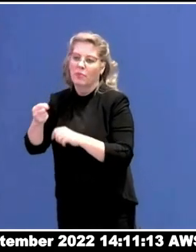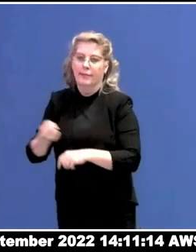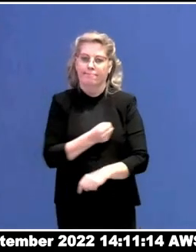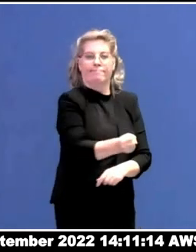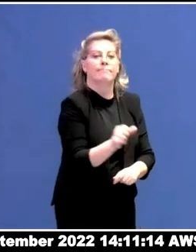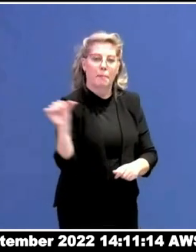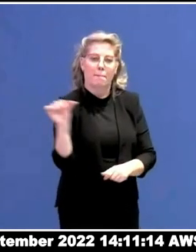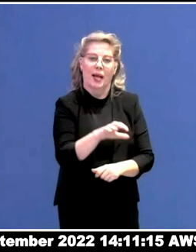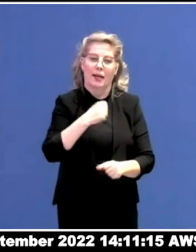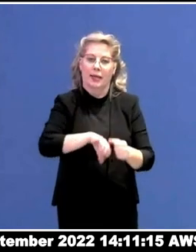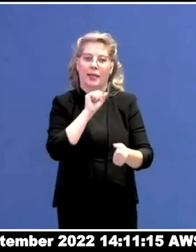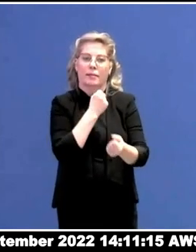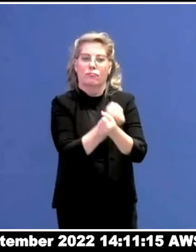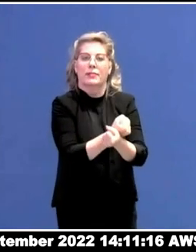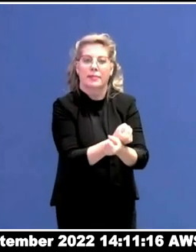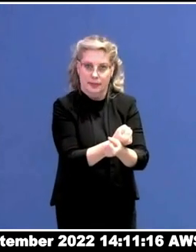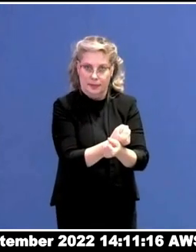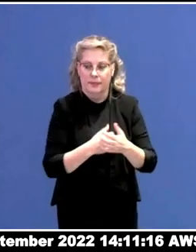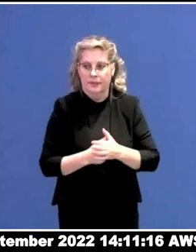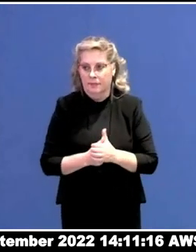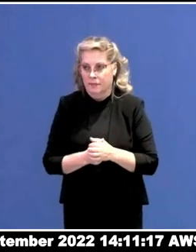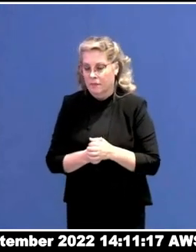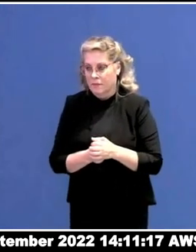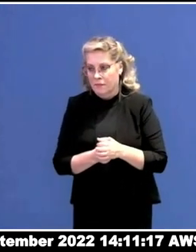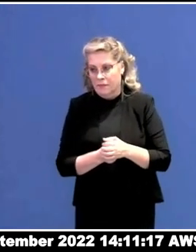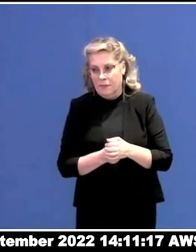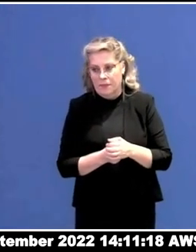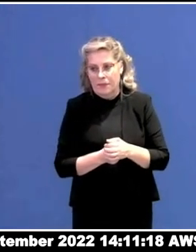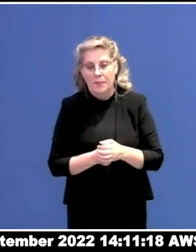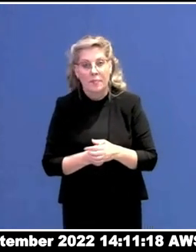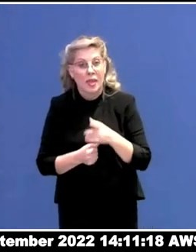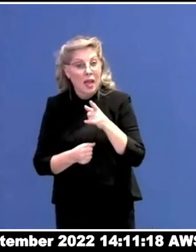time that any staff who worked in there had to have a tertiary education.